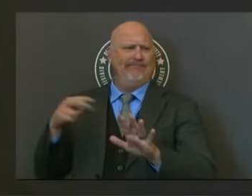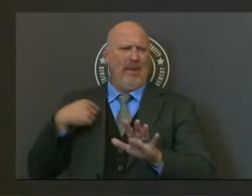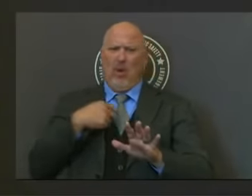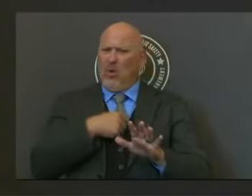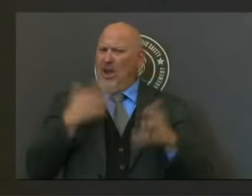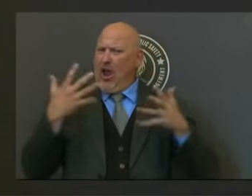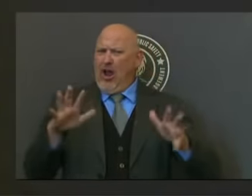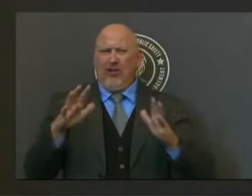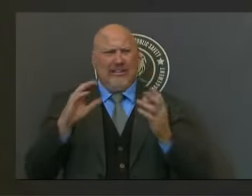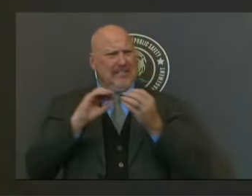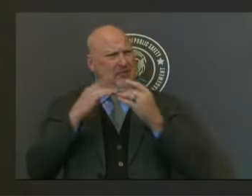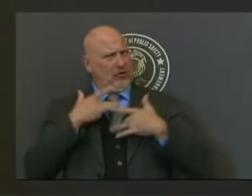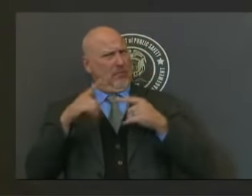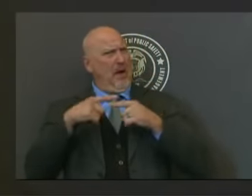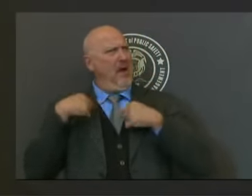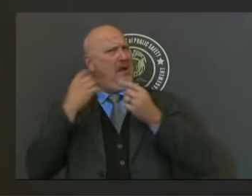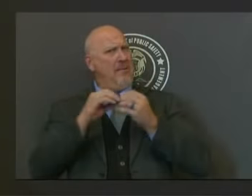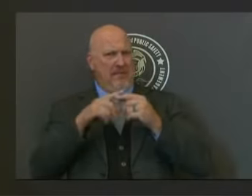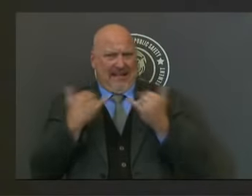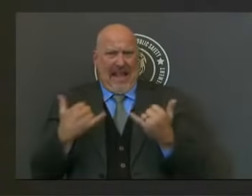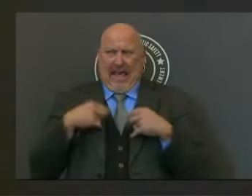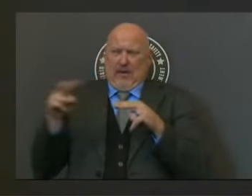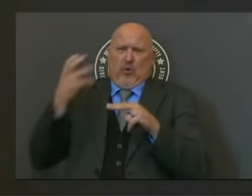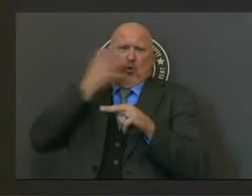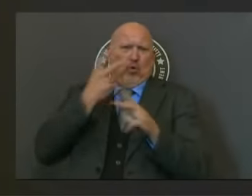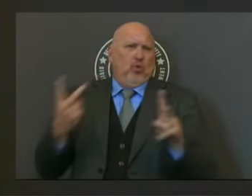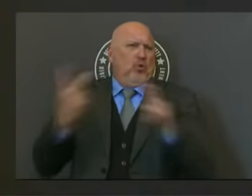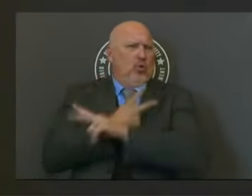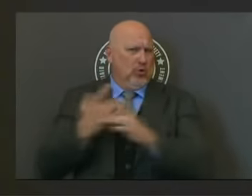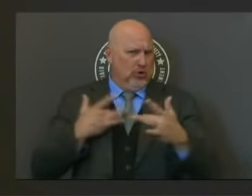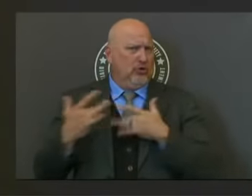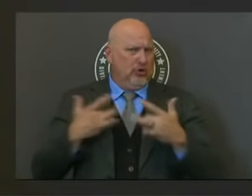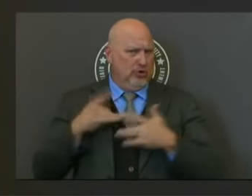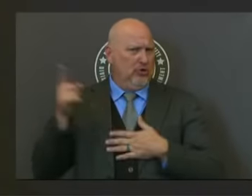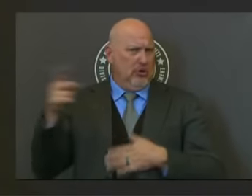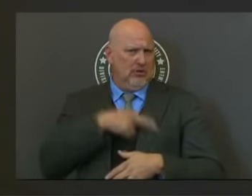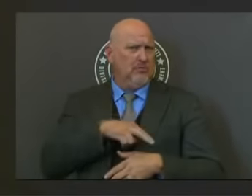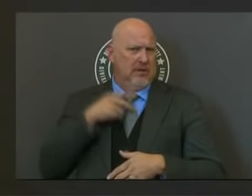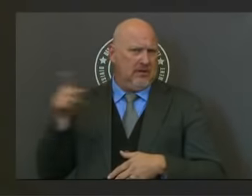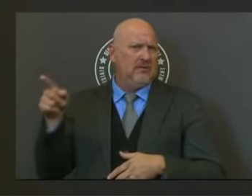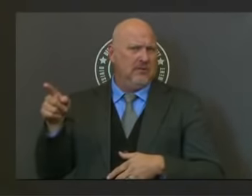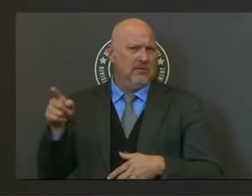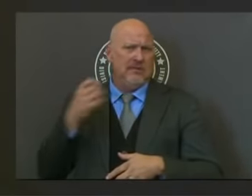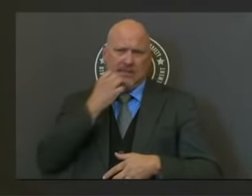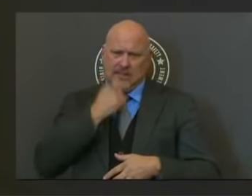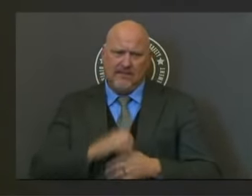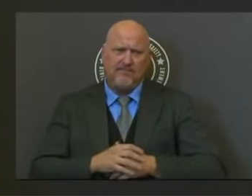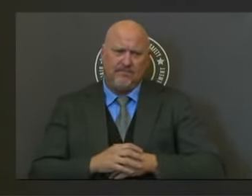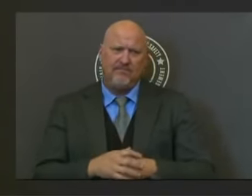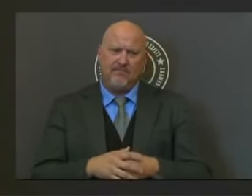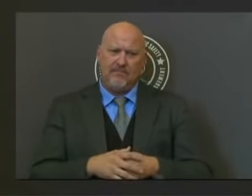occupied by covert nineteen patients and